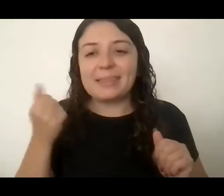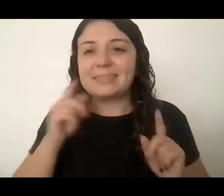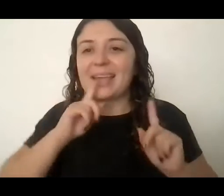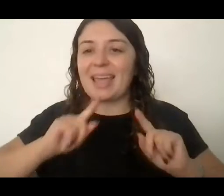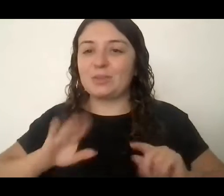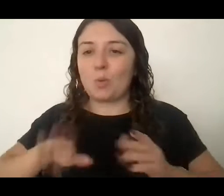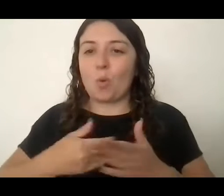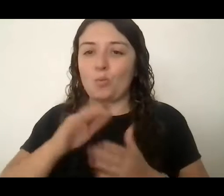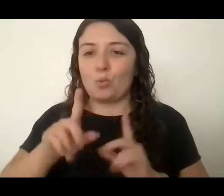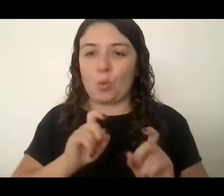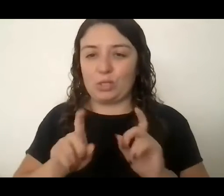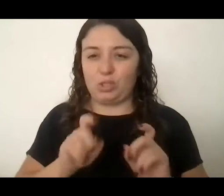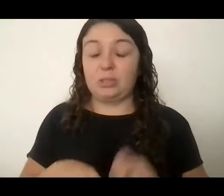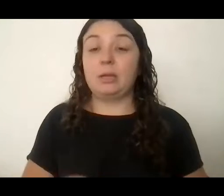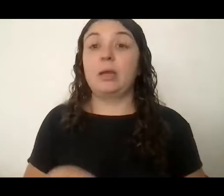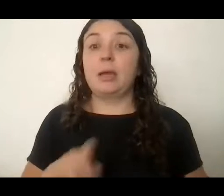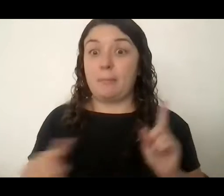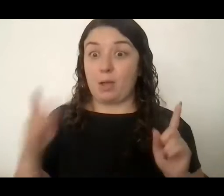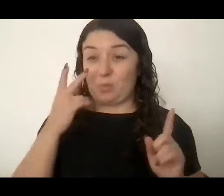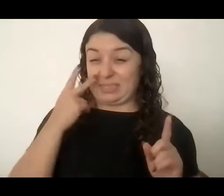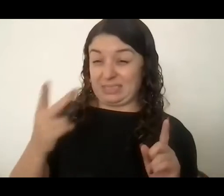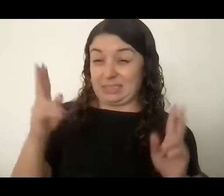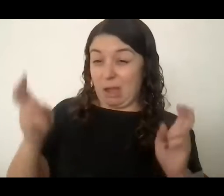but as we go through the content, you are going to find that there are some topics